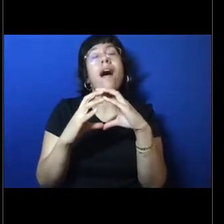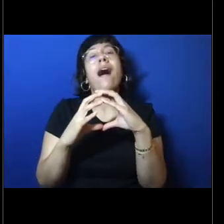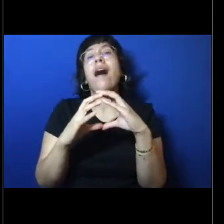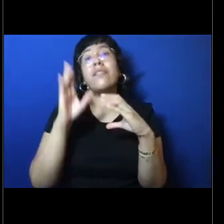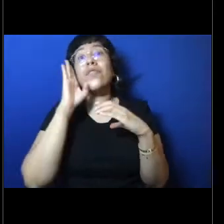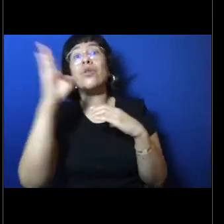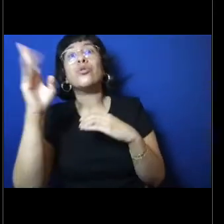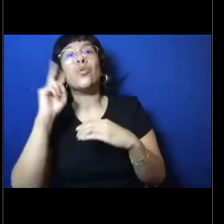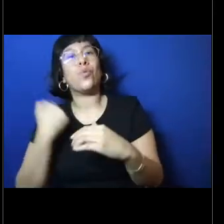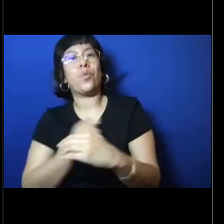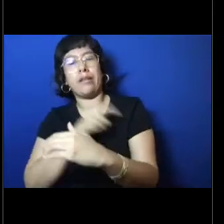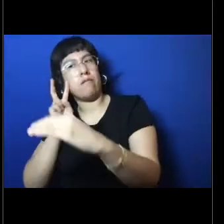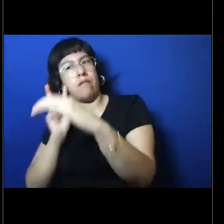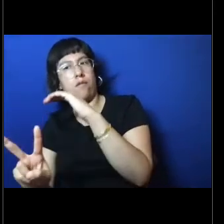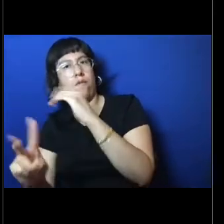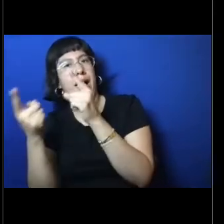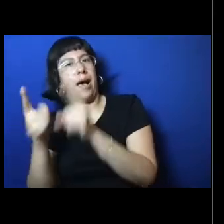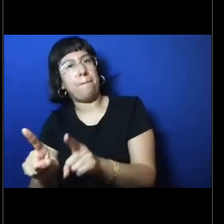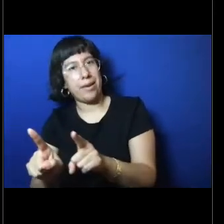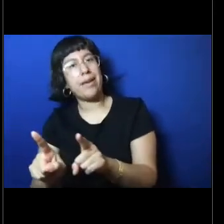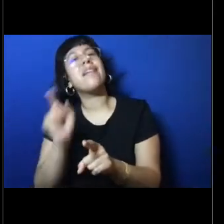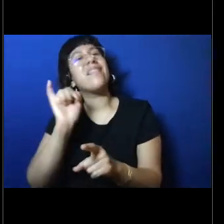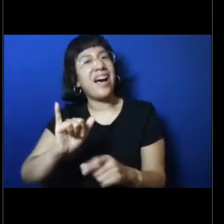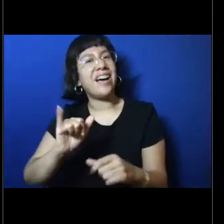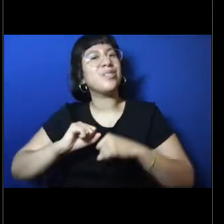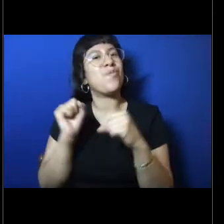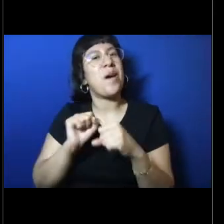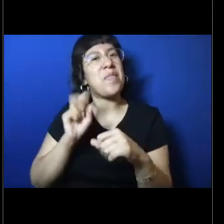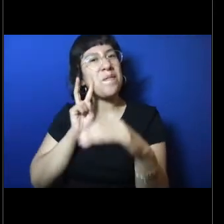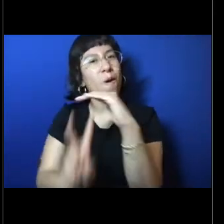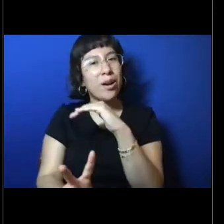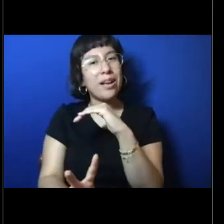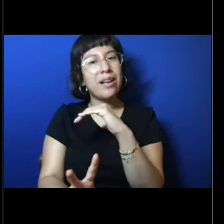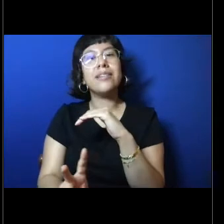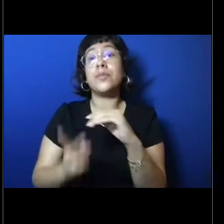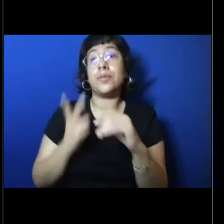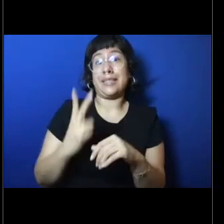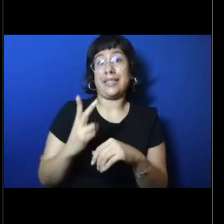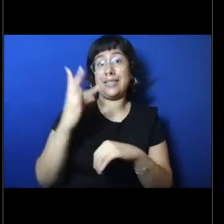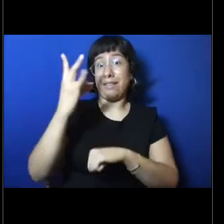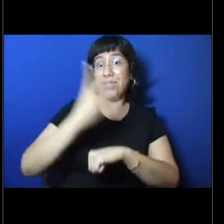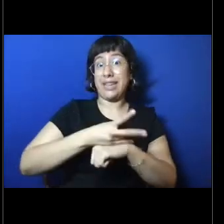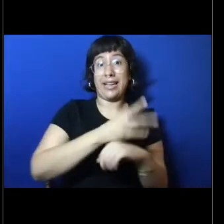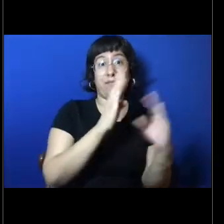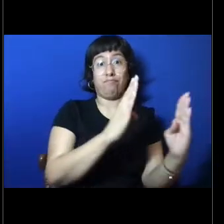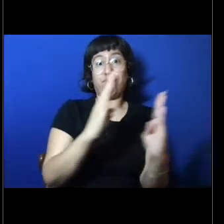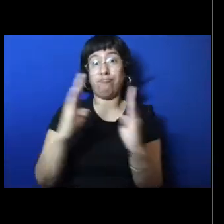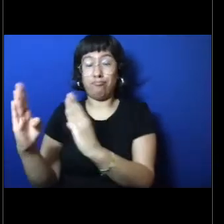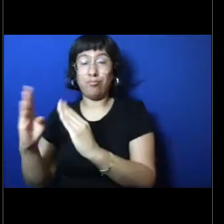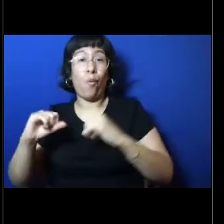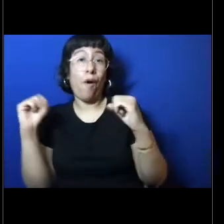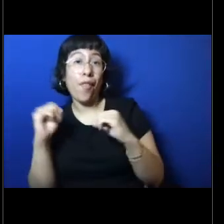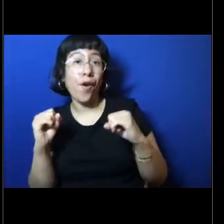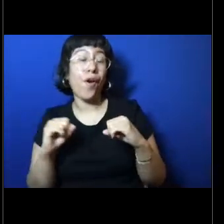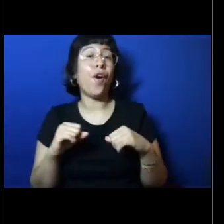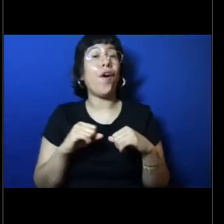And so on the right there you see something like a seven-day outlook. Sometimes they have short-term outlooks or short-term forecast.